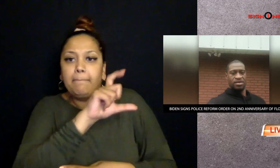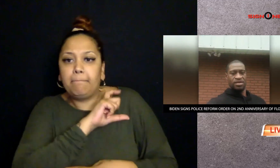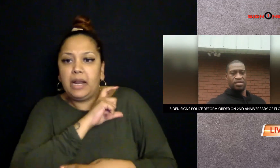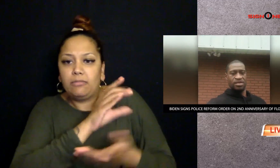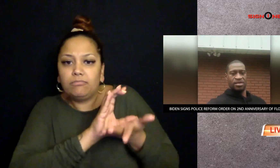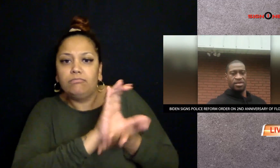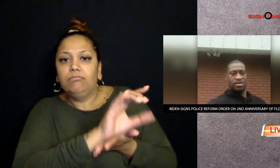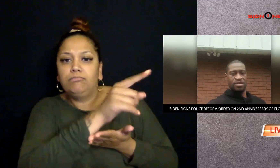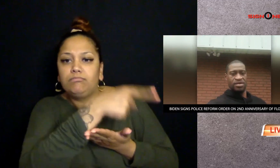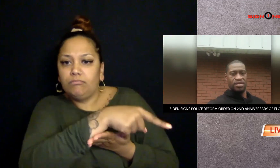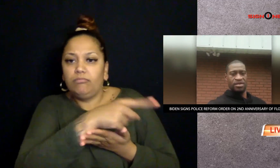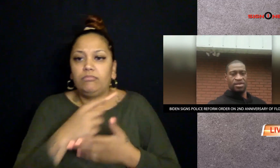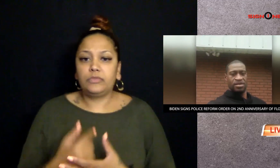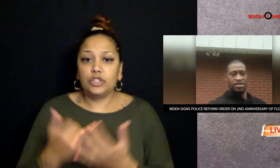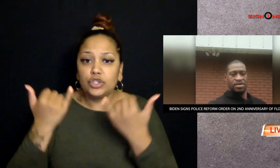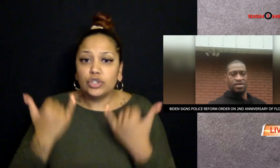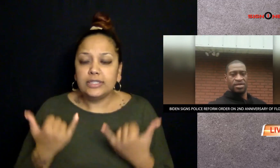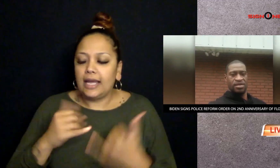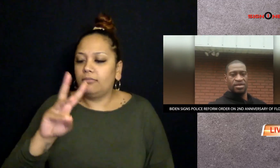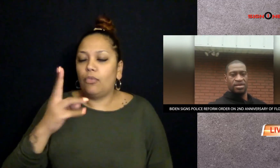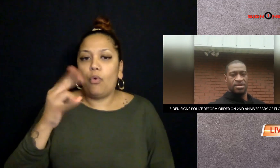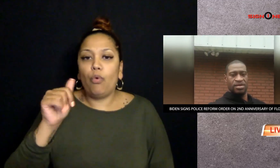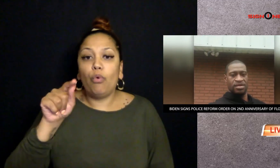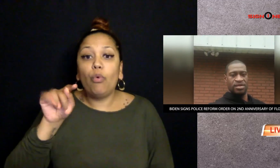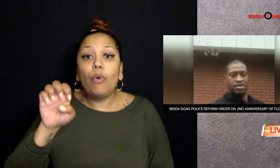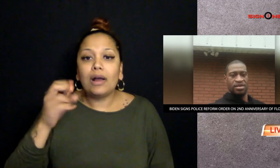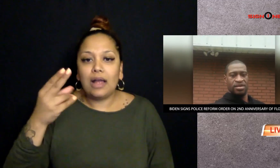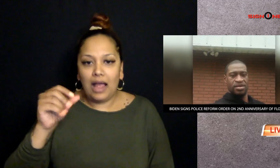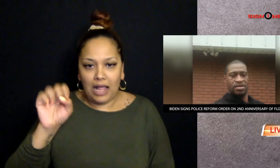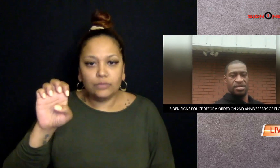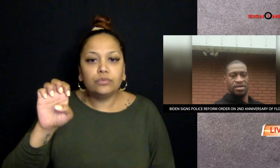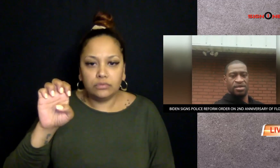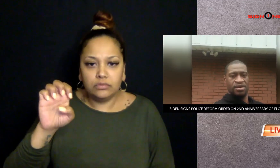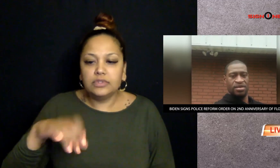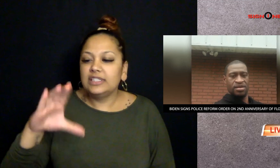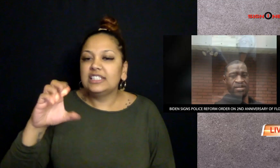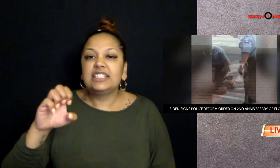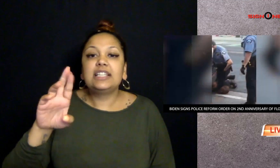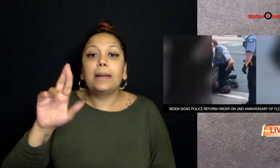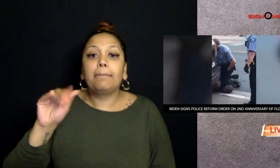President Biden signed an executive order on police reform in a White House ceremony